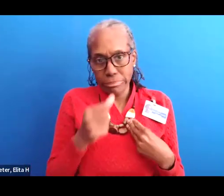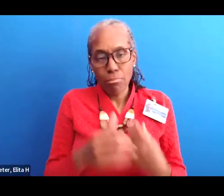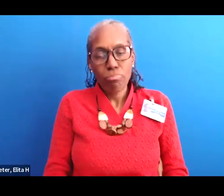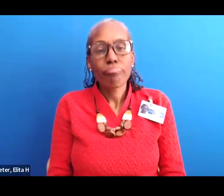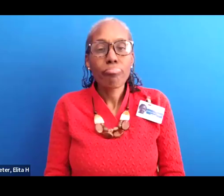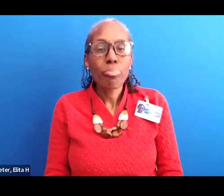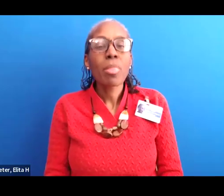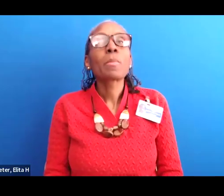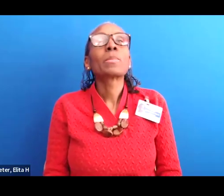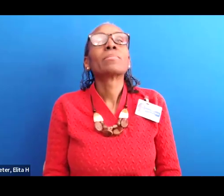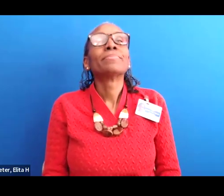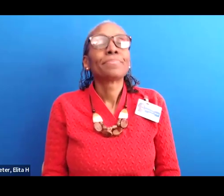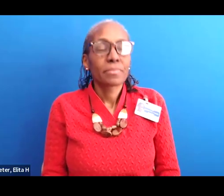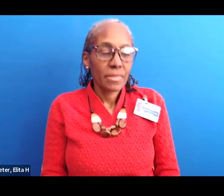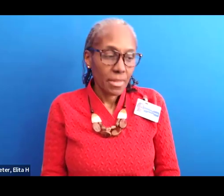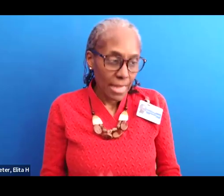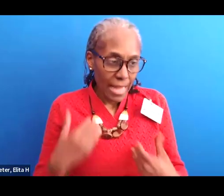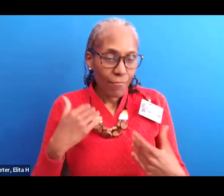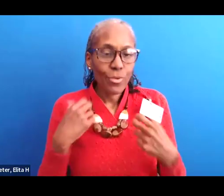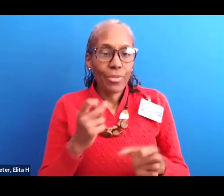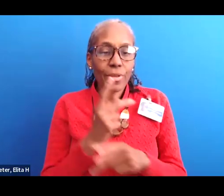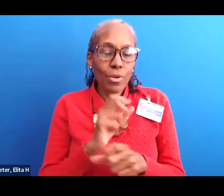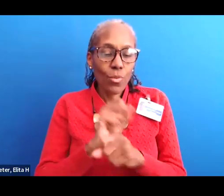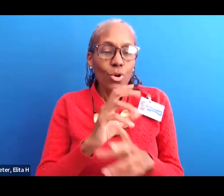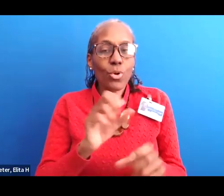Be sure and have your health care worker work with your case manager.